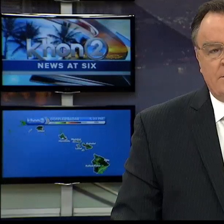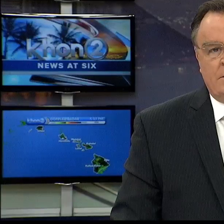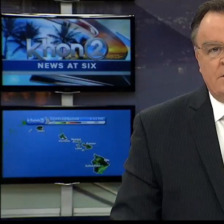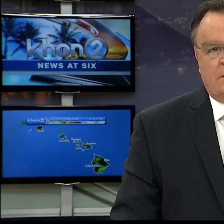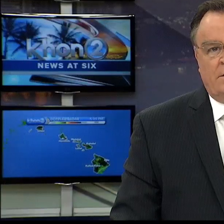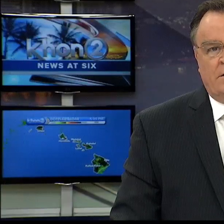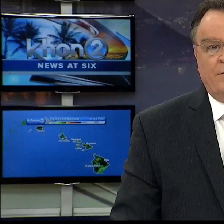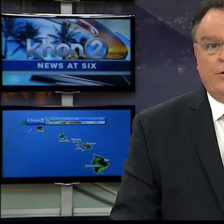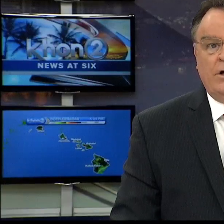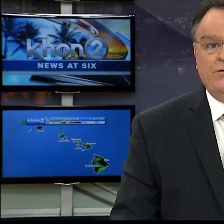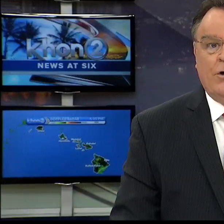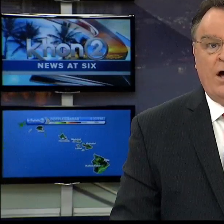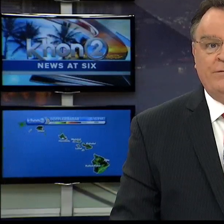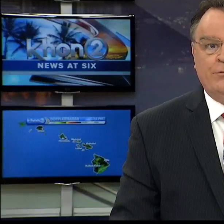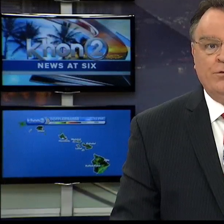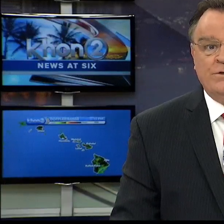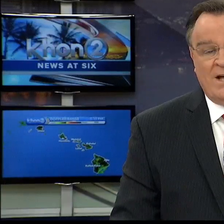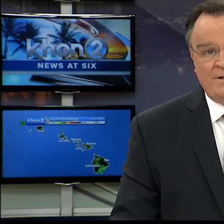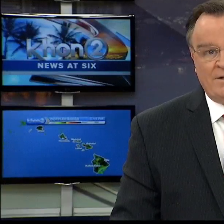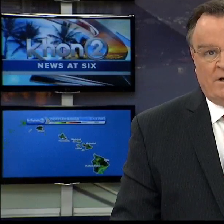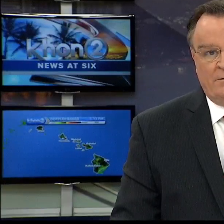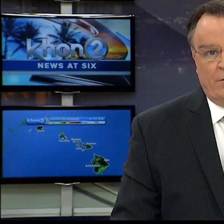OPEN TO THE PUBLIC, SATURDAY. JENN BONEZA HAS DETAILS.